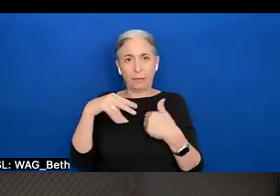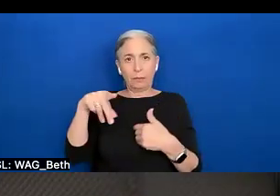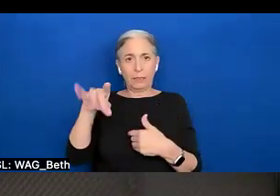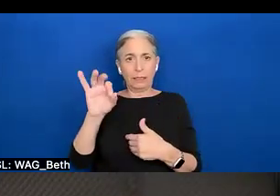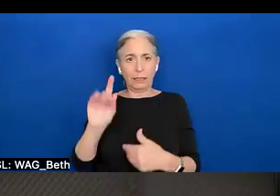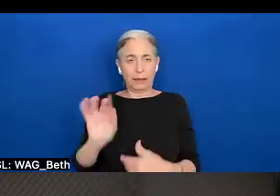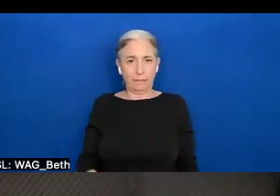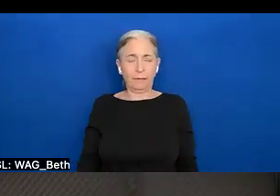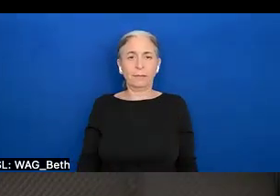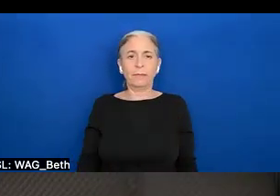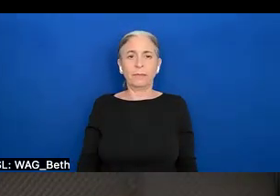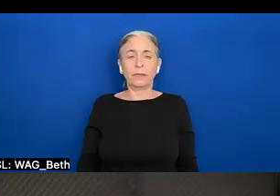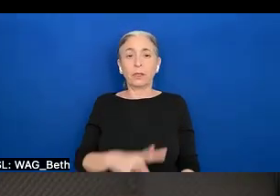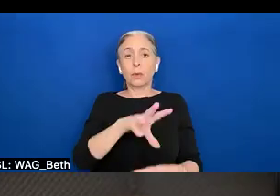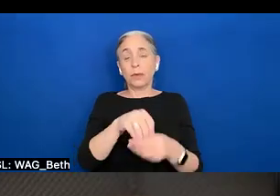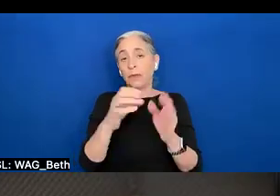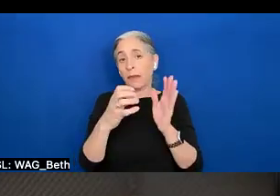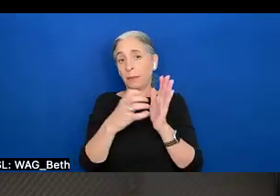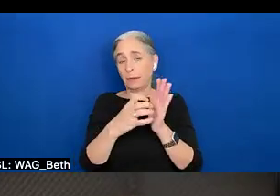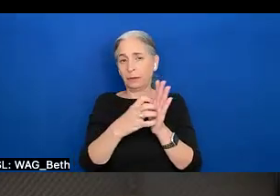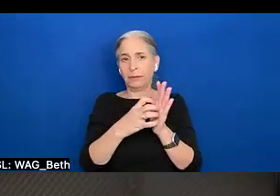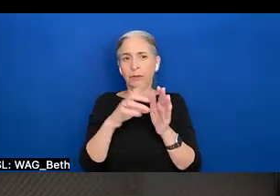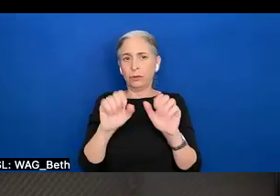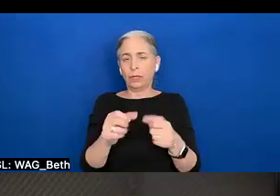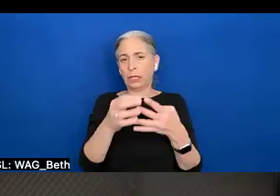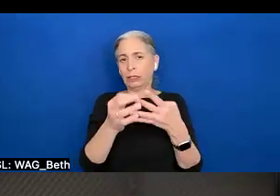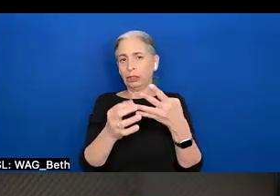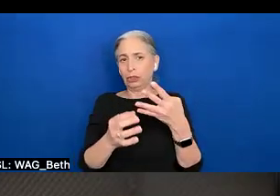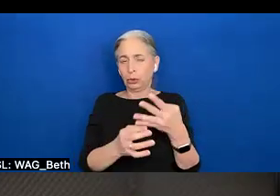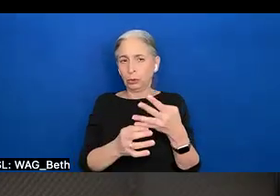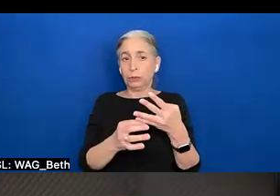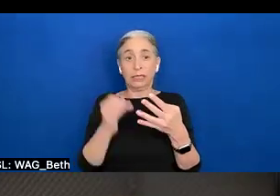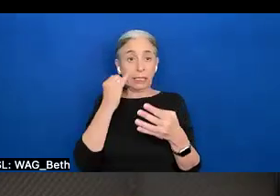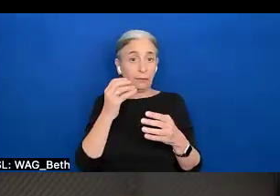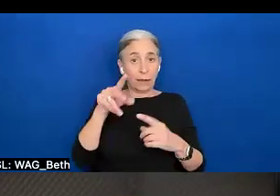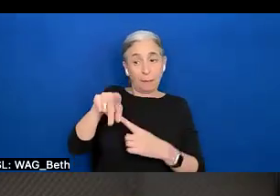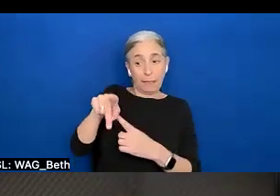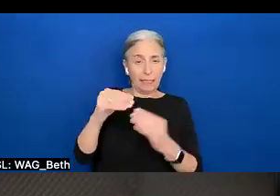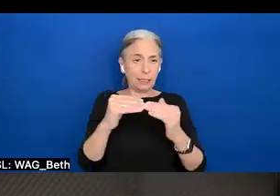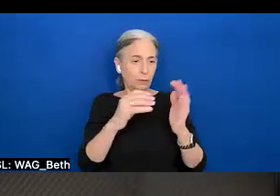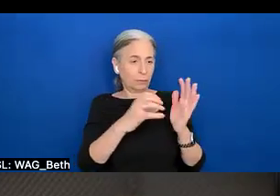And in the paragraph style you can choose if it will be